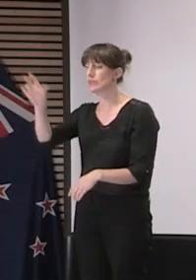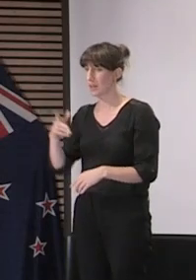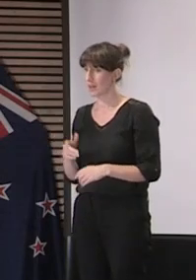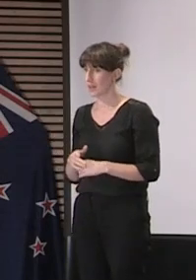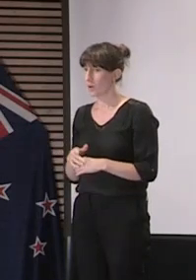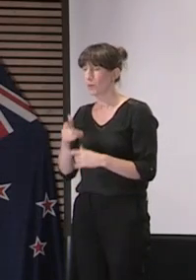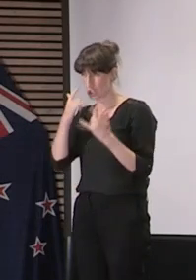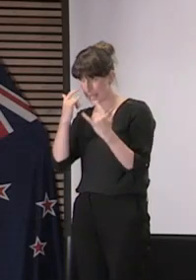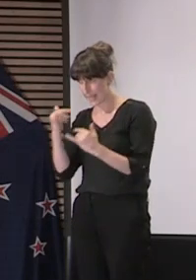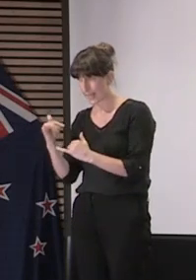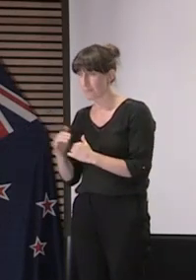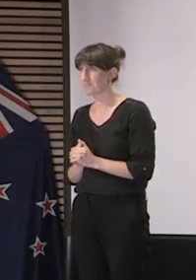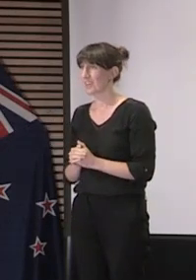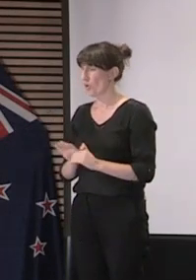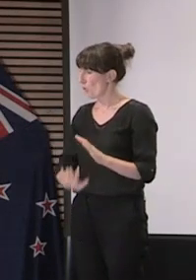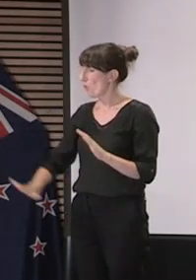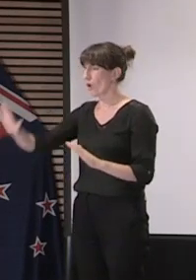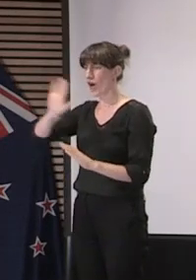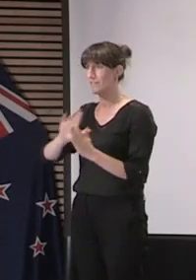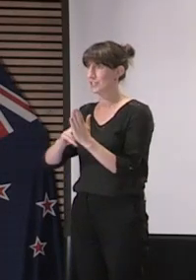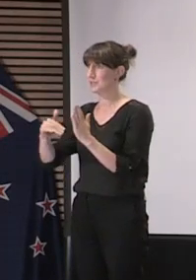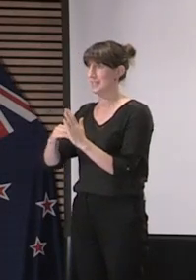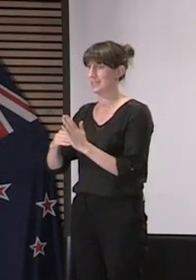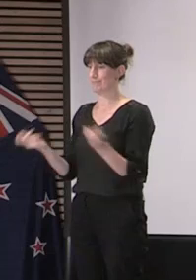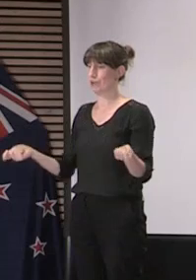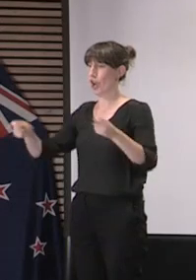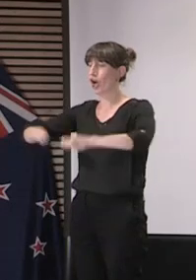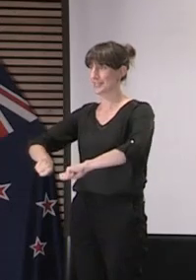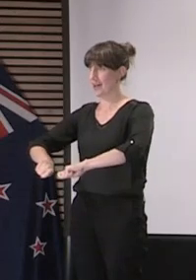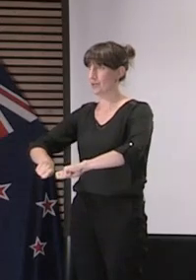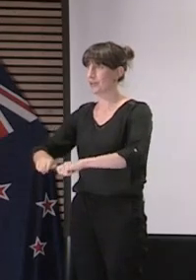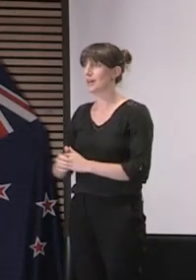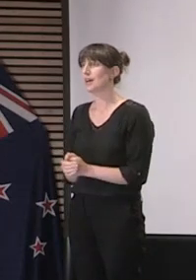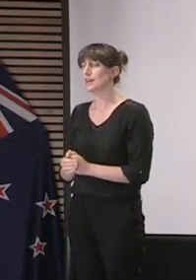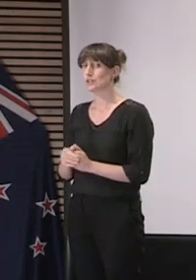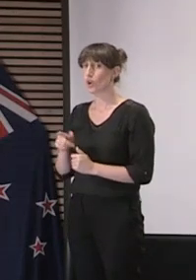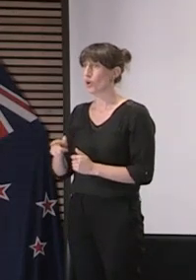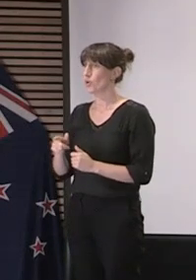All of New Zealand is under a